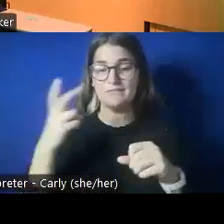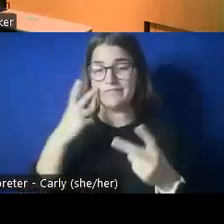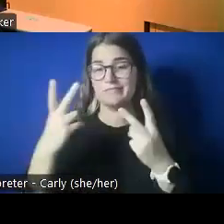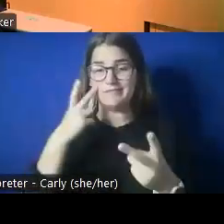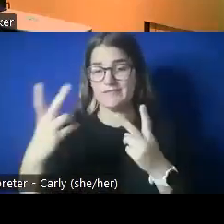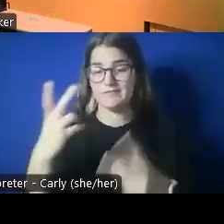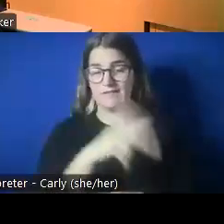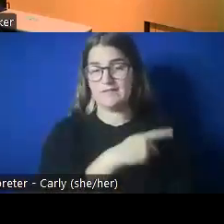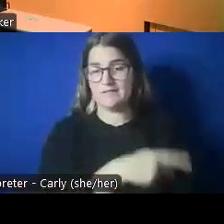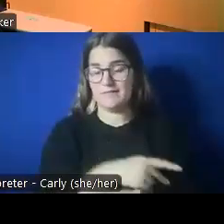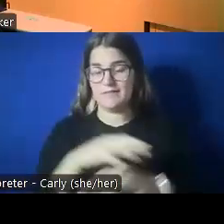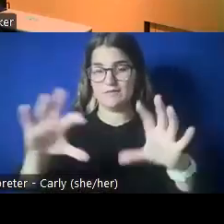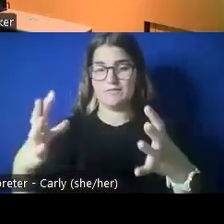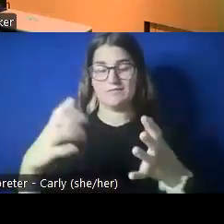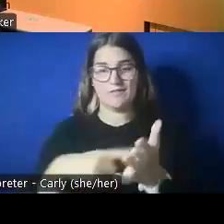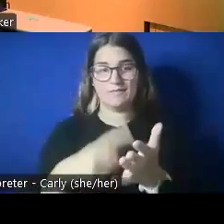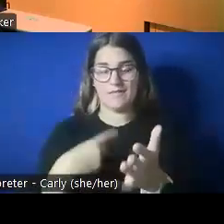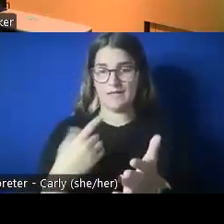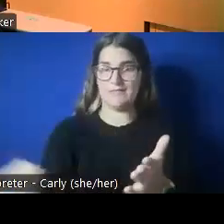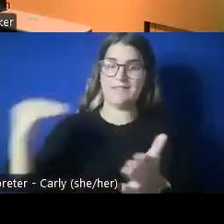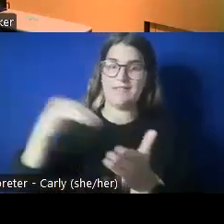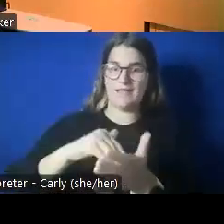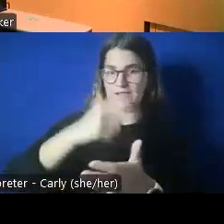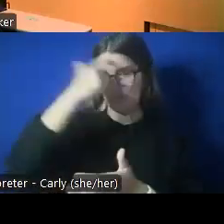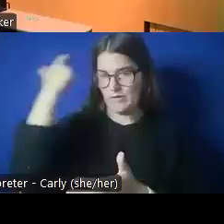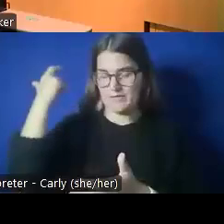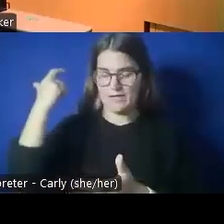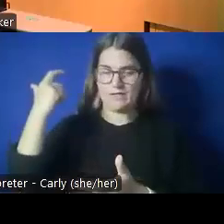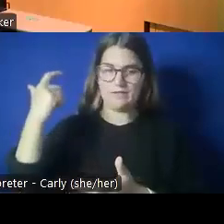trauma work can be re-traumatized for so many patients um and it's so important for us that